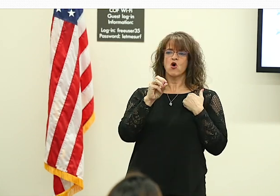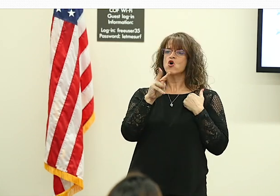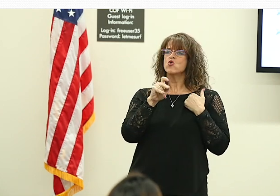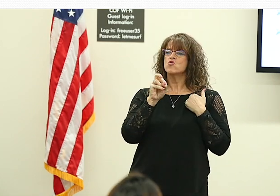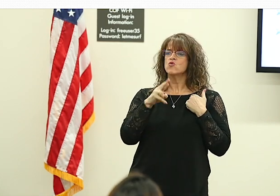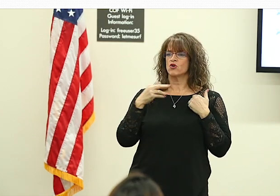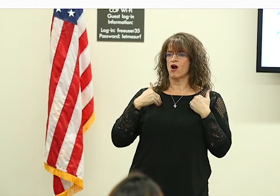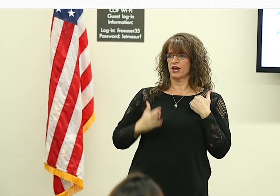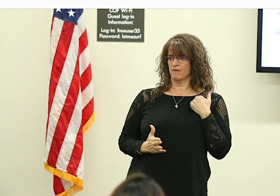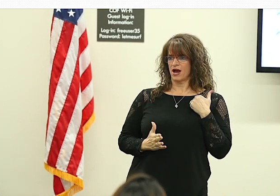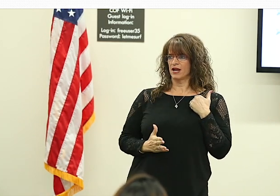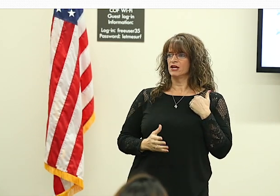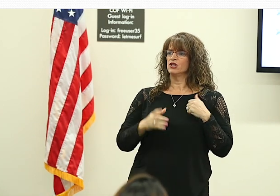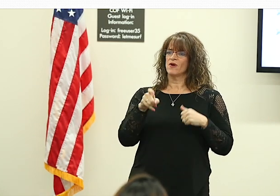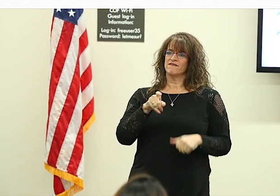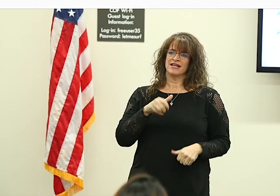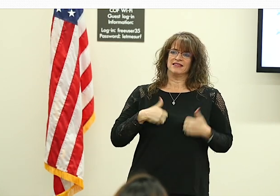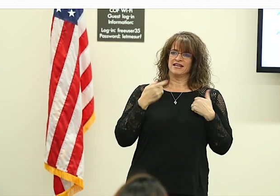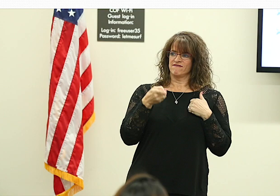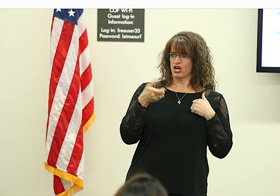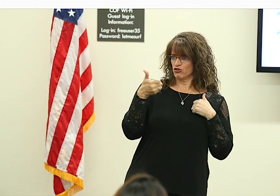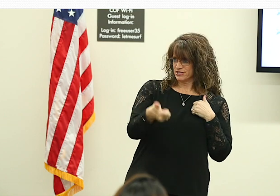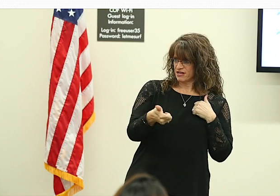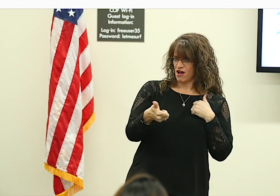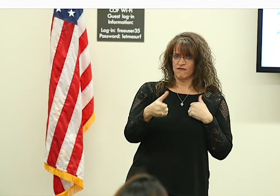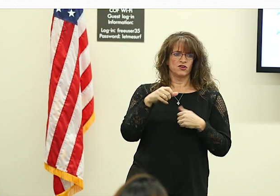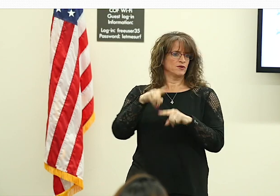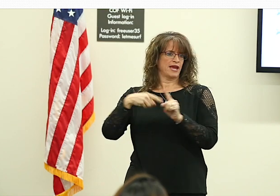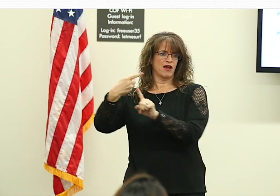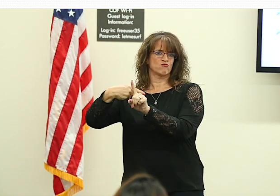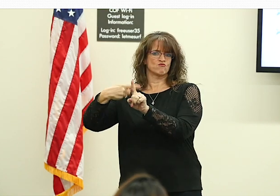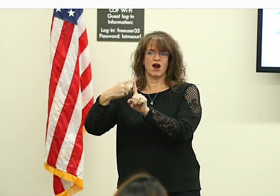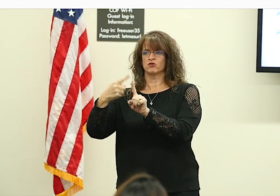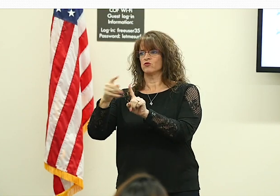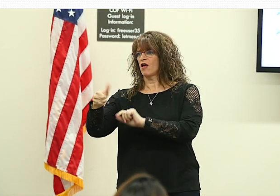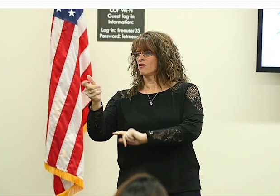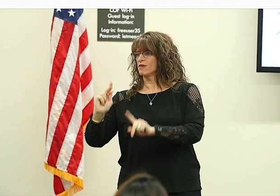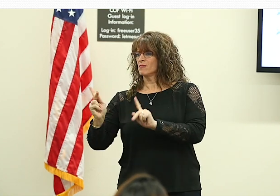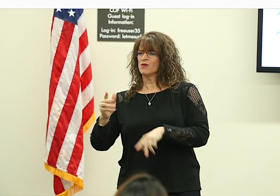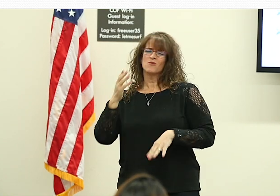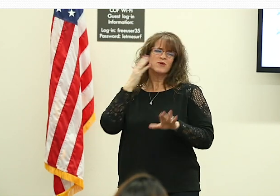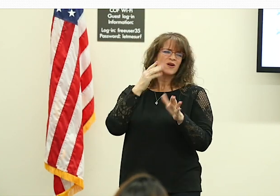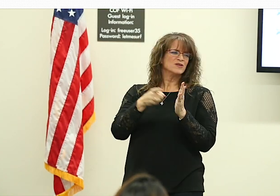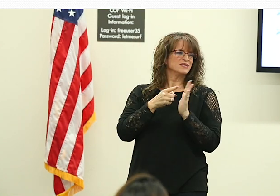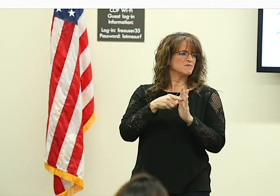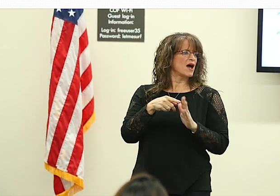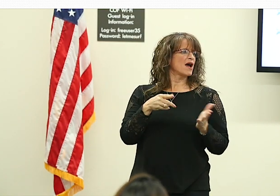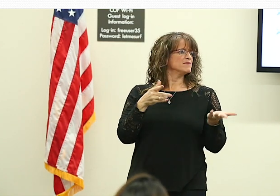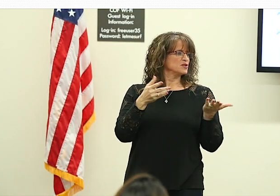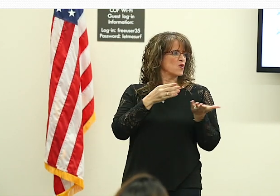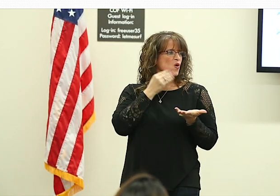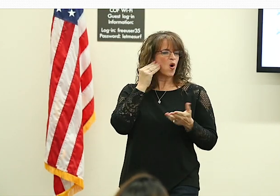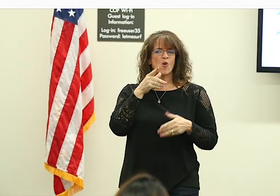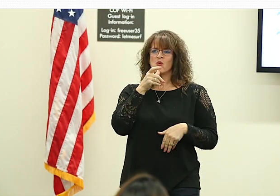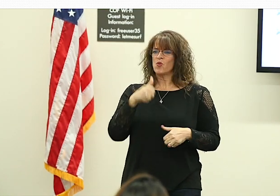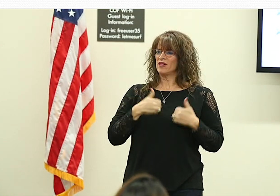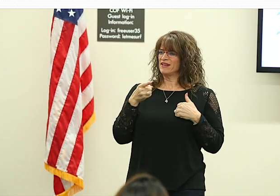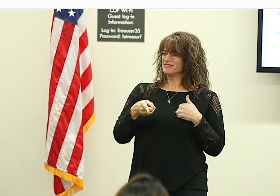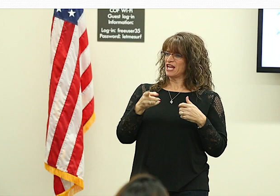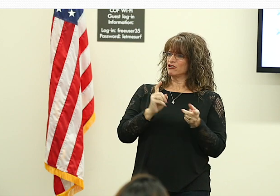You have to actually live there. Now, we understand households change. Maybe one person moves out or somebody moves in. We just ask that you let us know